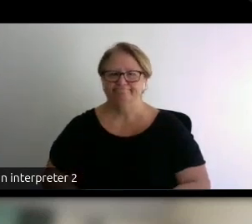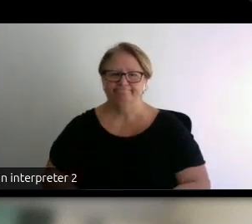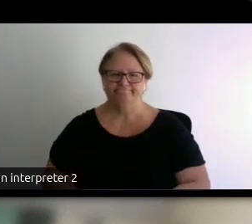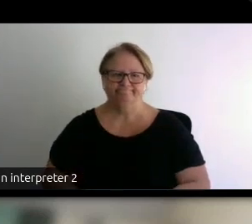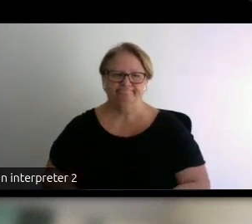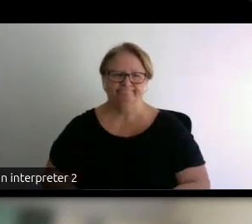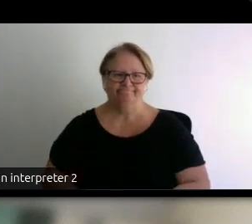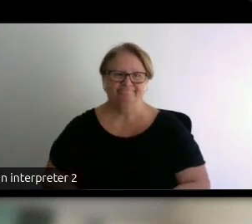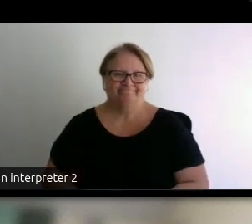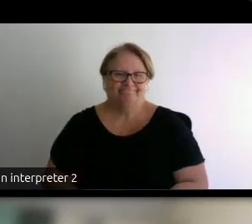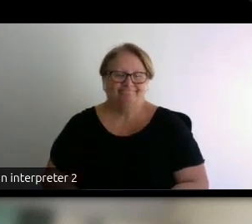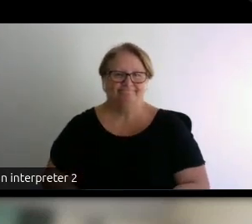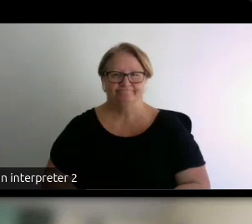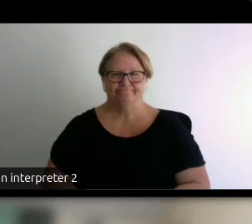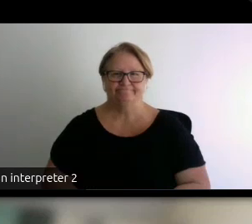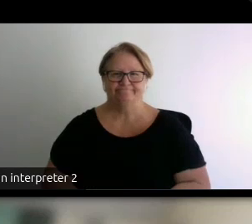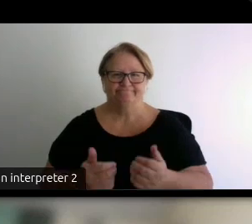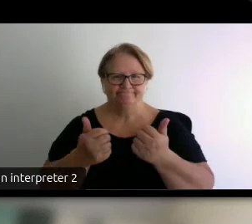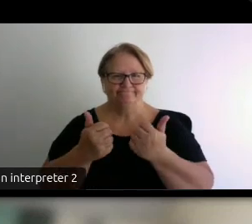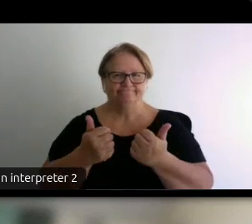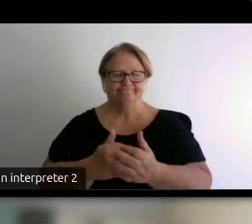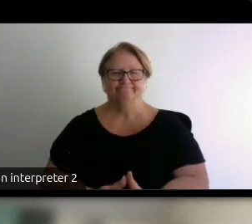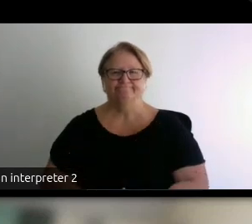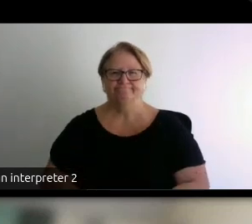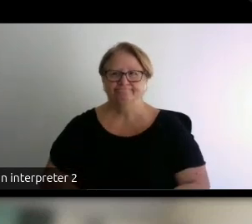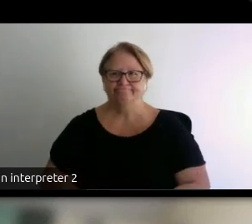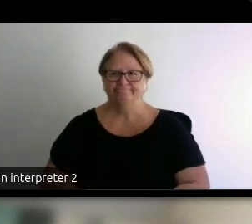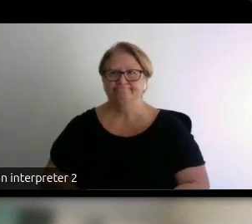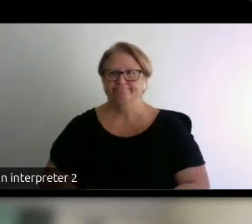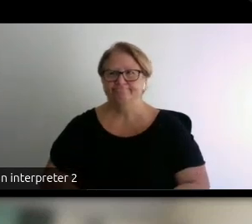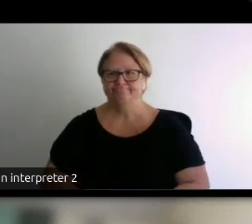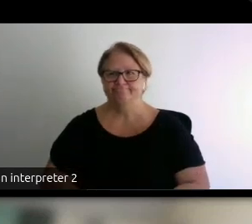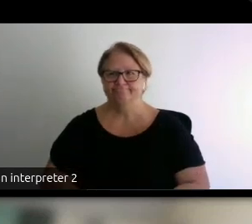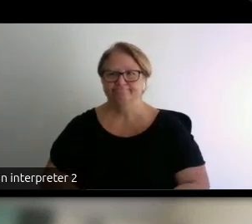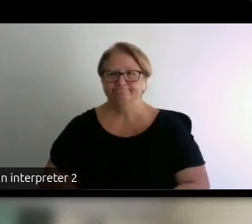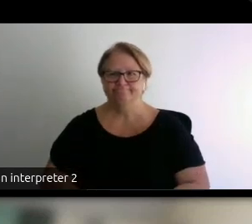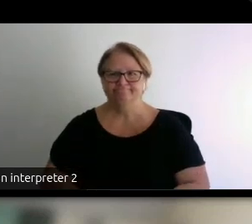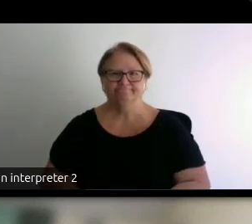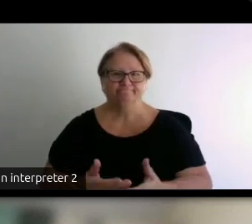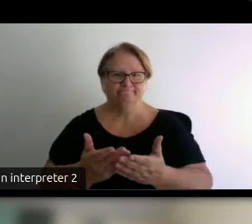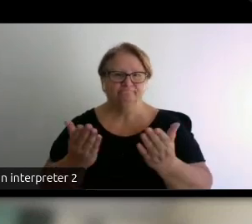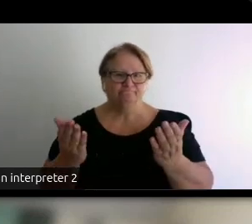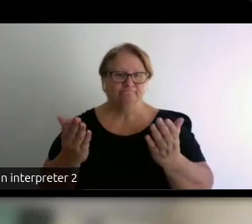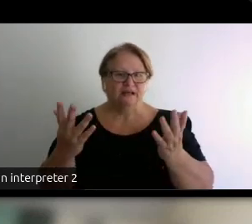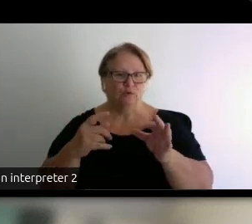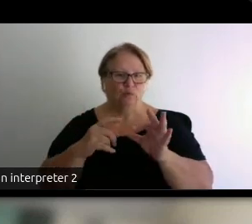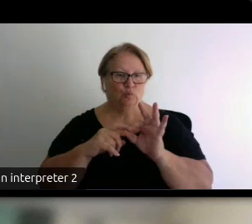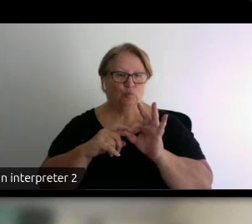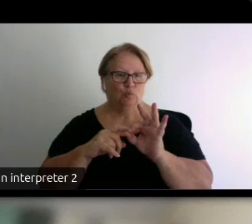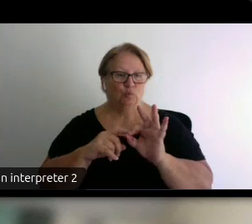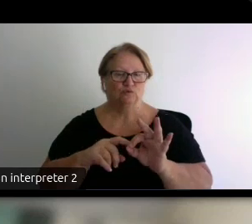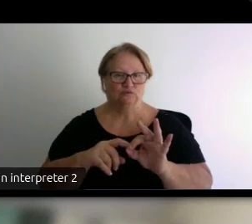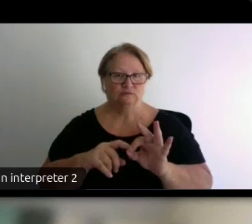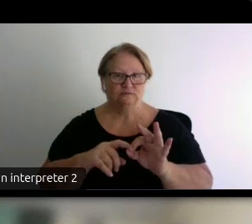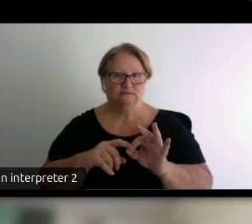everyone. That was great. Um so we have we'll open it up now for some questions. If you do have one,